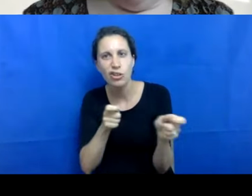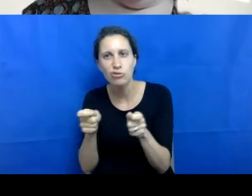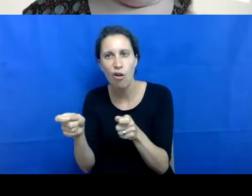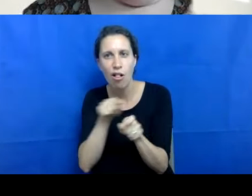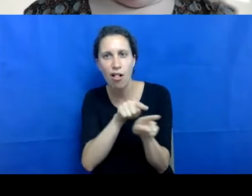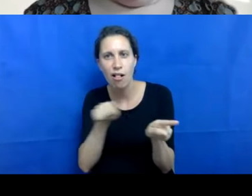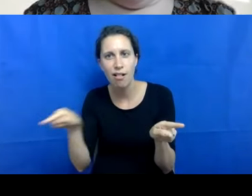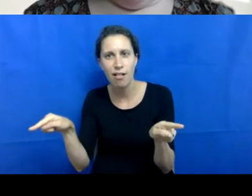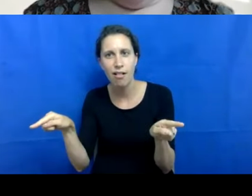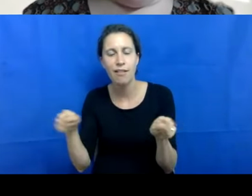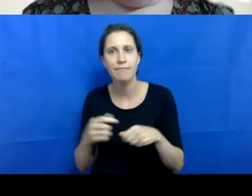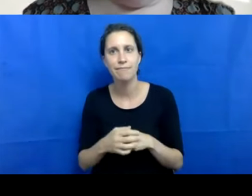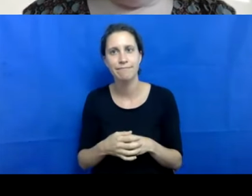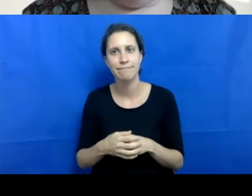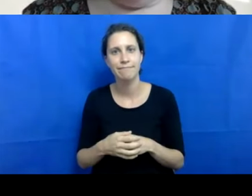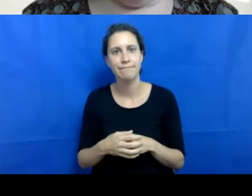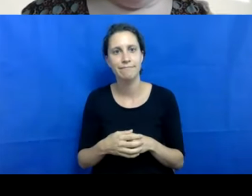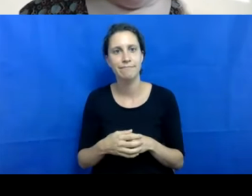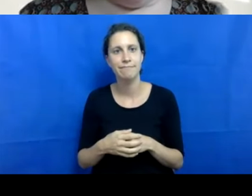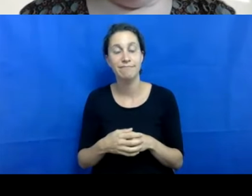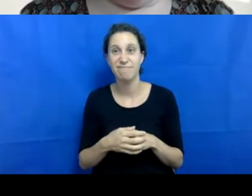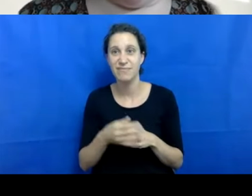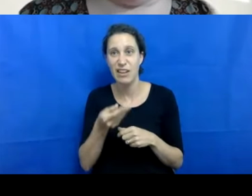There are several features that will be important to you as a presenter.